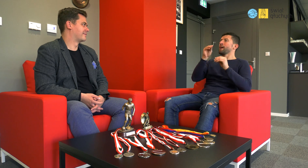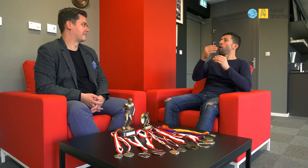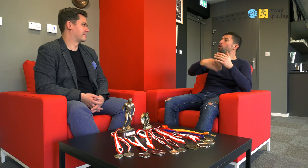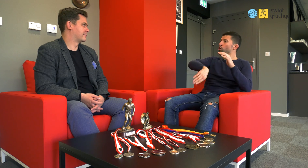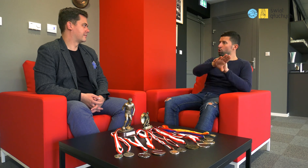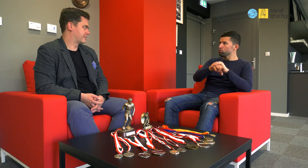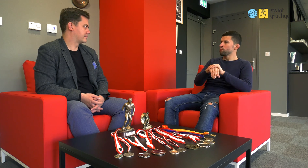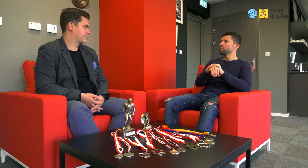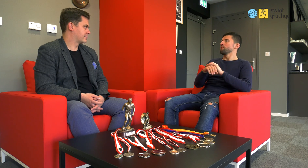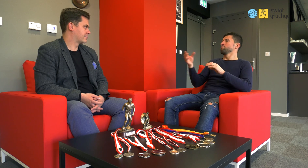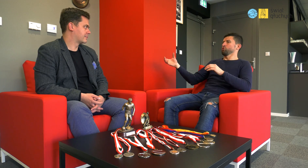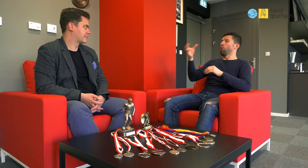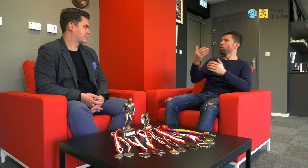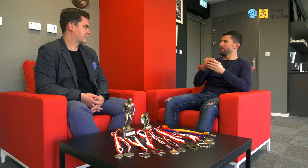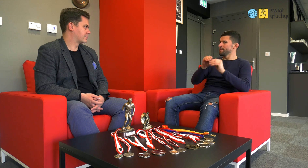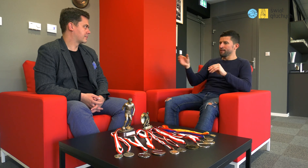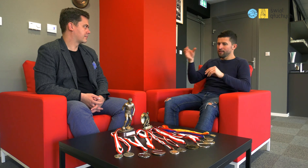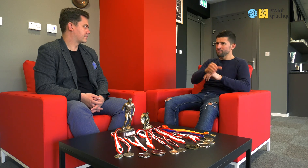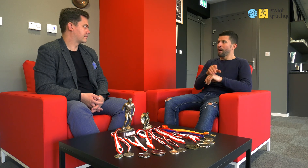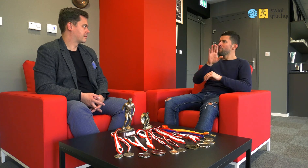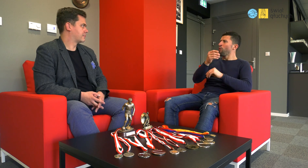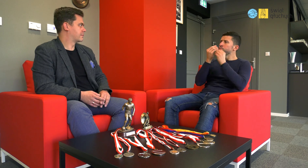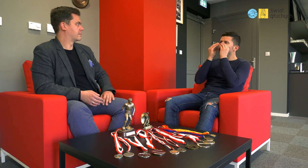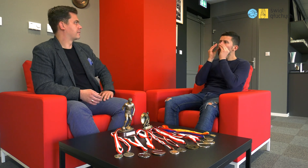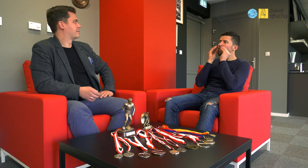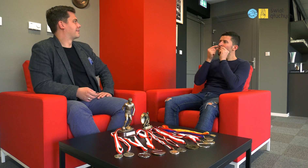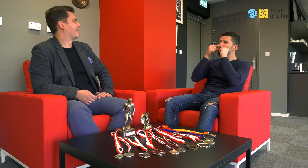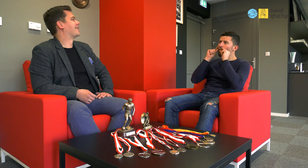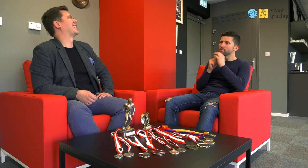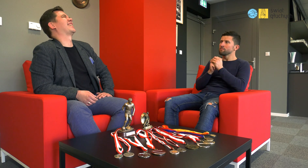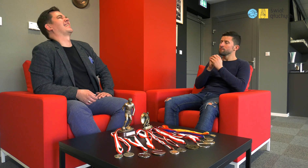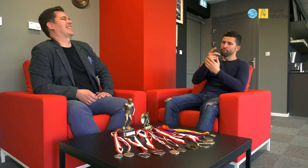Then that trainer left, a new one with a thick mustache came in.